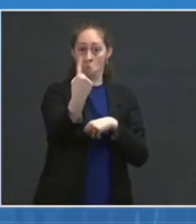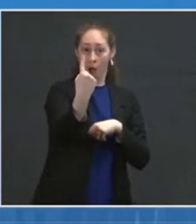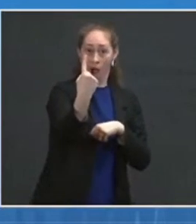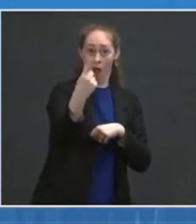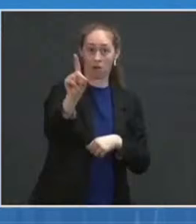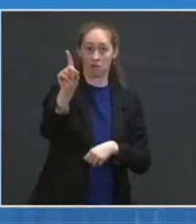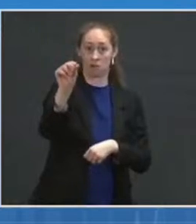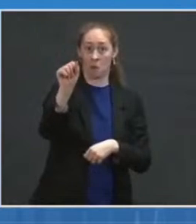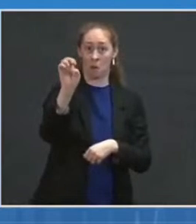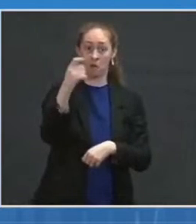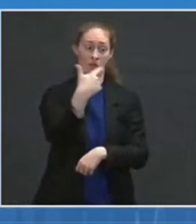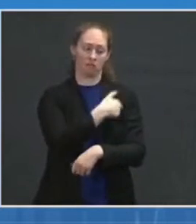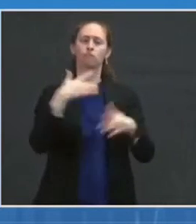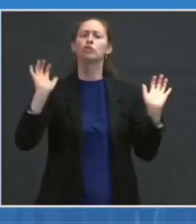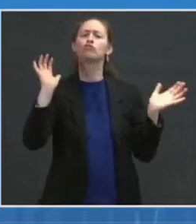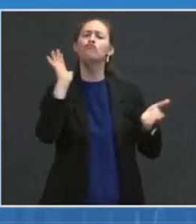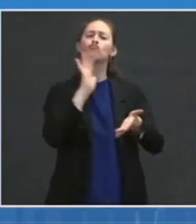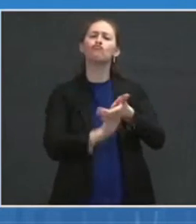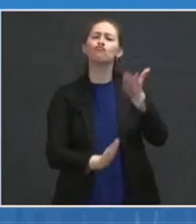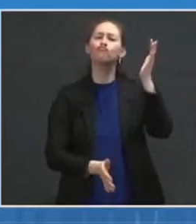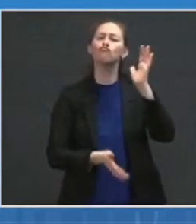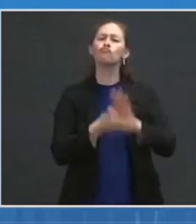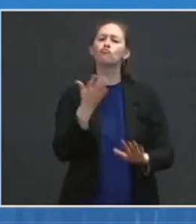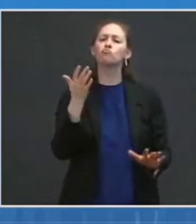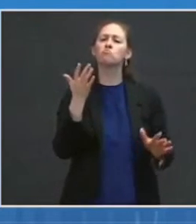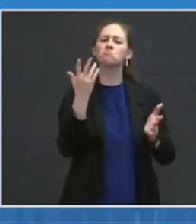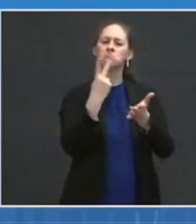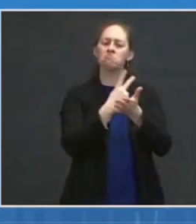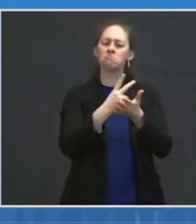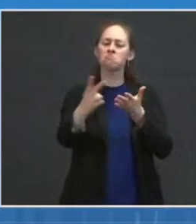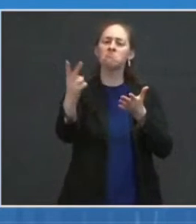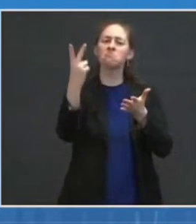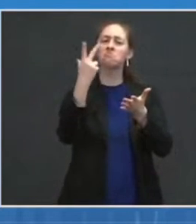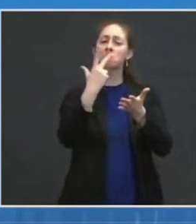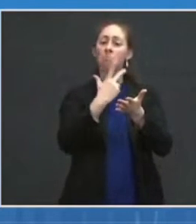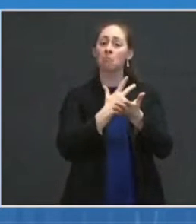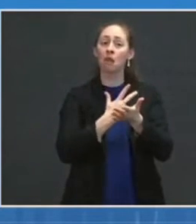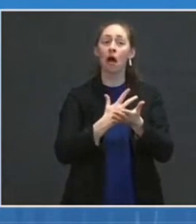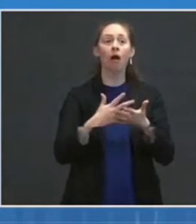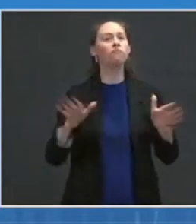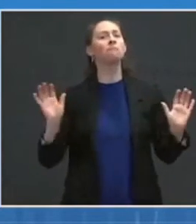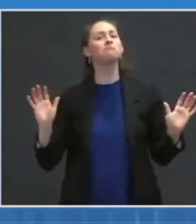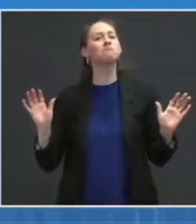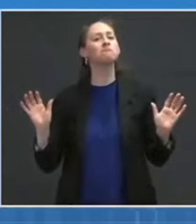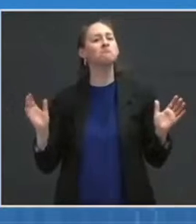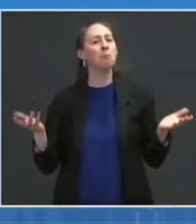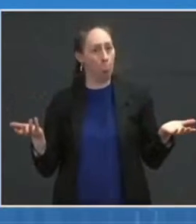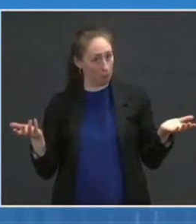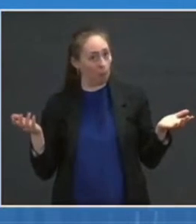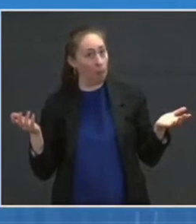DAYS THAT THE DOSING OF THE VACCINES, THAT HAVE SUGGESTED THAT JUST A SINGLE DOSE OF THE VACCINE MIGHT BE HIGHLY EFFECTIVE.